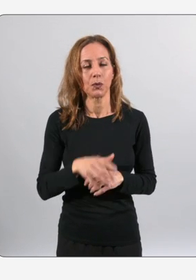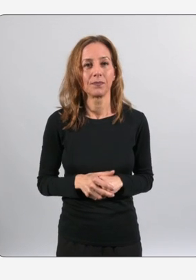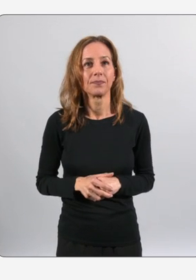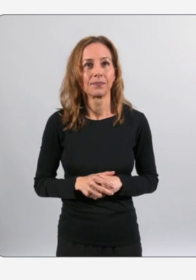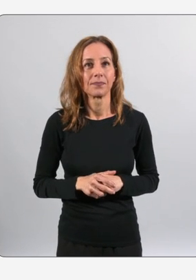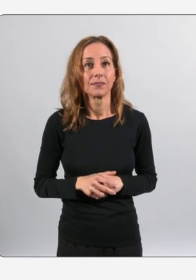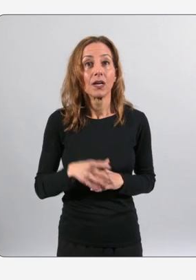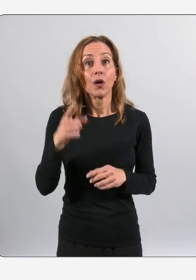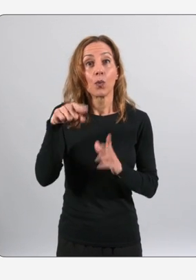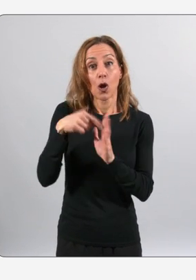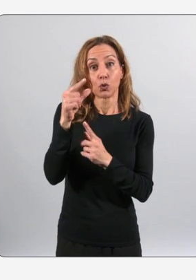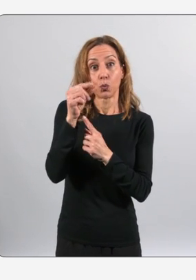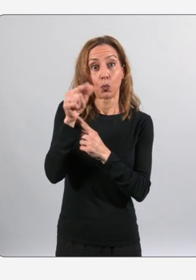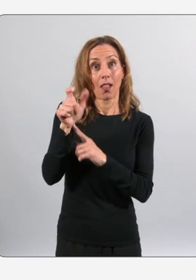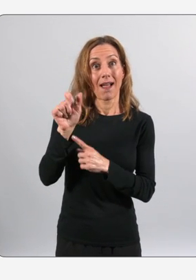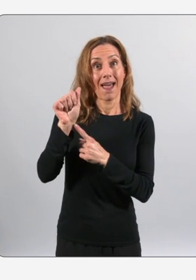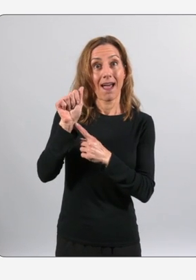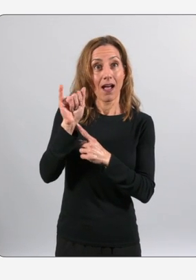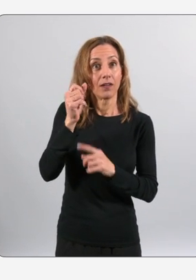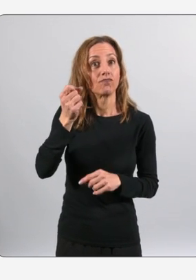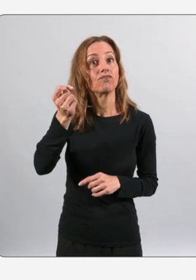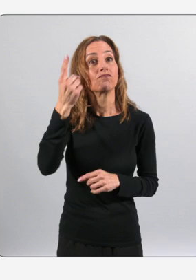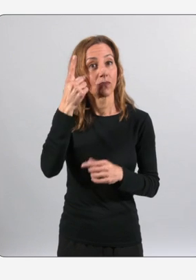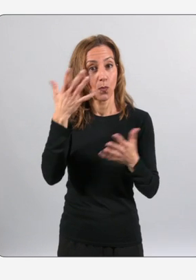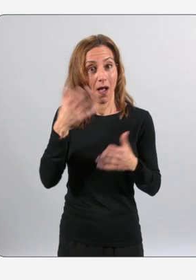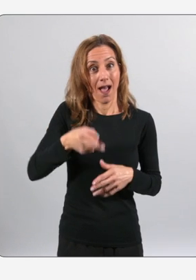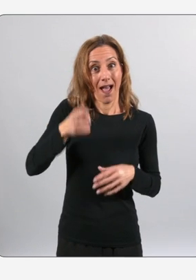And once Google AI knows what a high value conversion looks like,